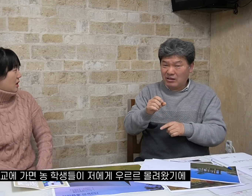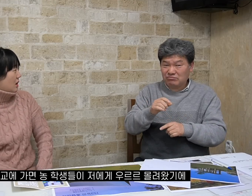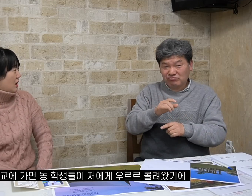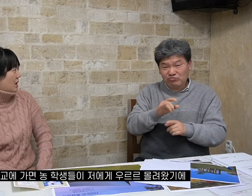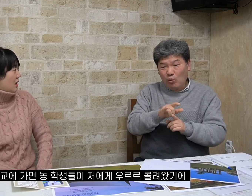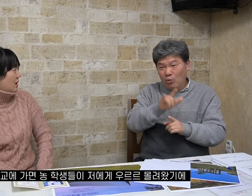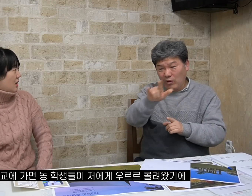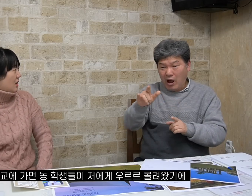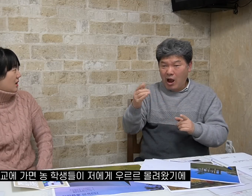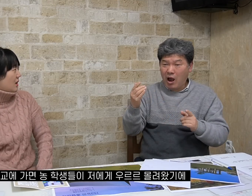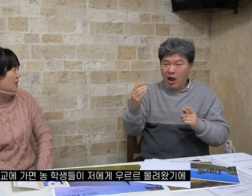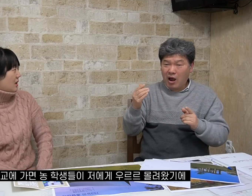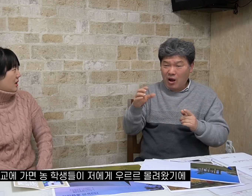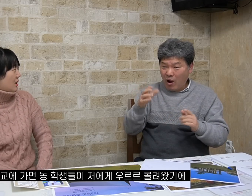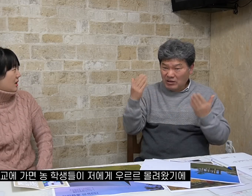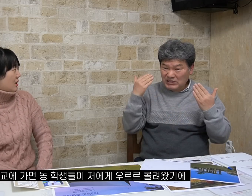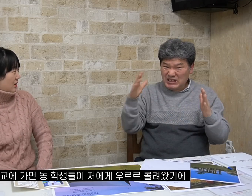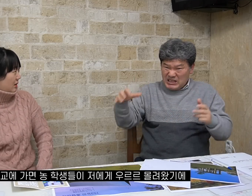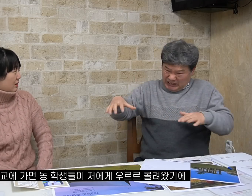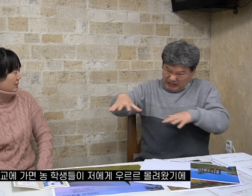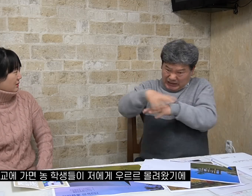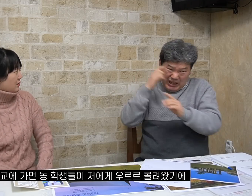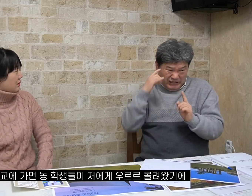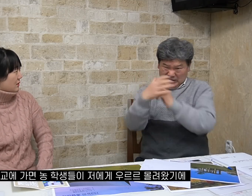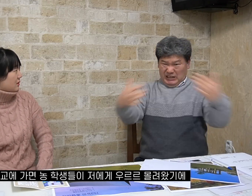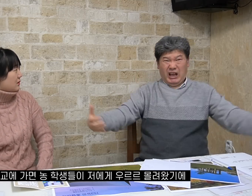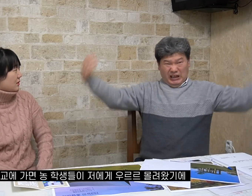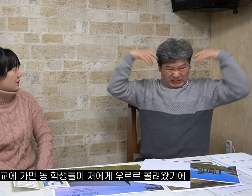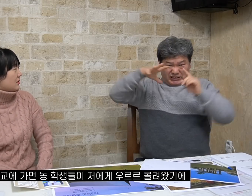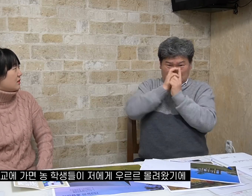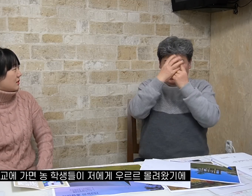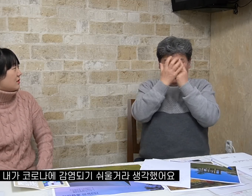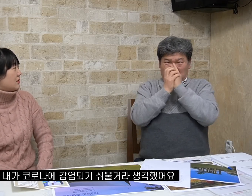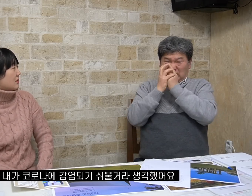When I went to school, deaf students flocked to me,